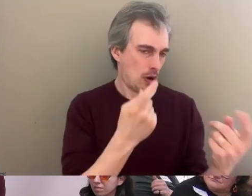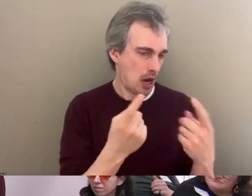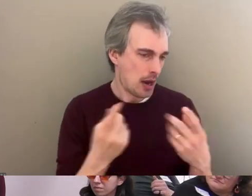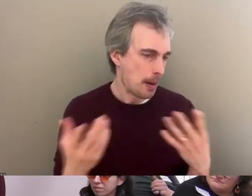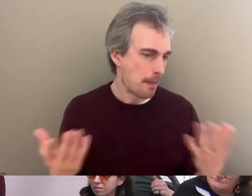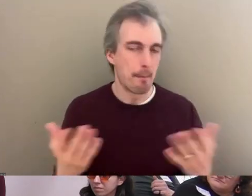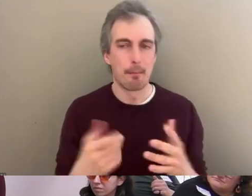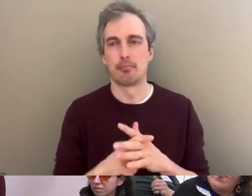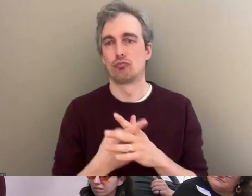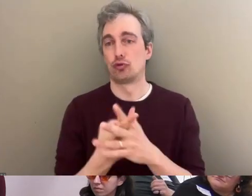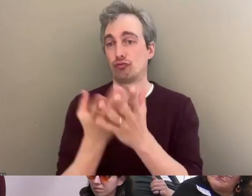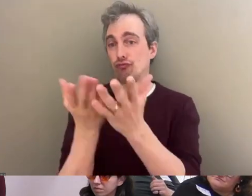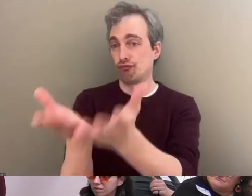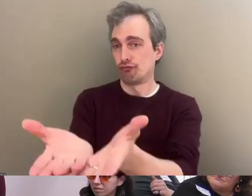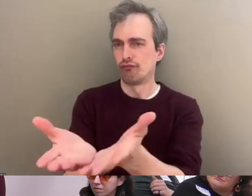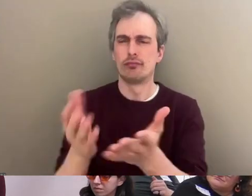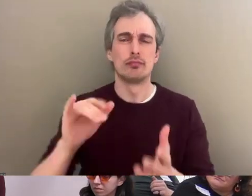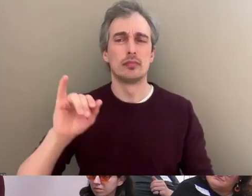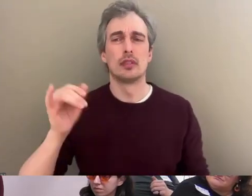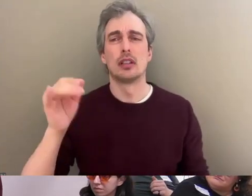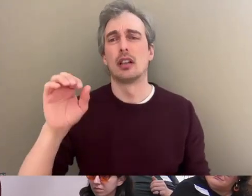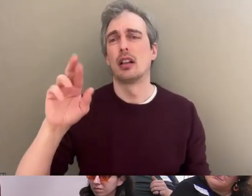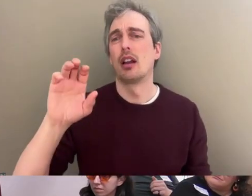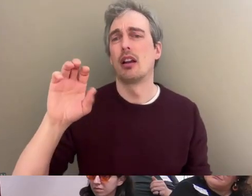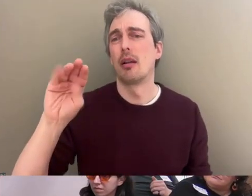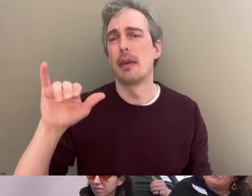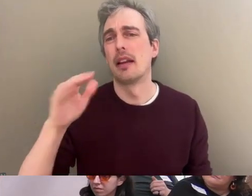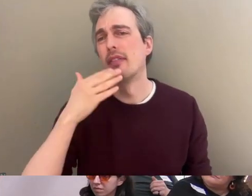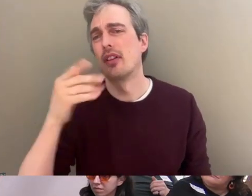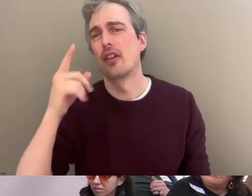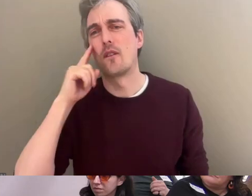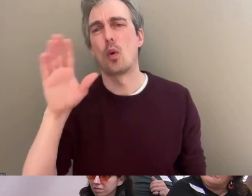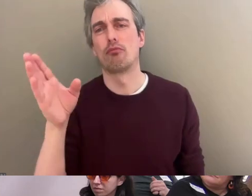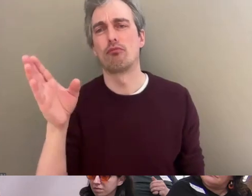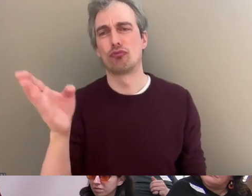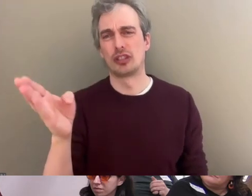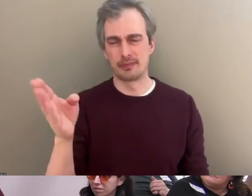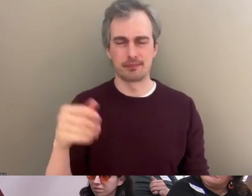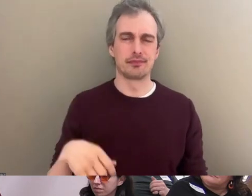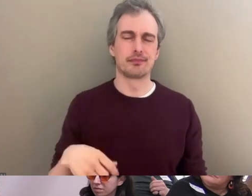Jeremy, thanks for this talk. I was just curious as to how would you tailor the advice for someone